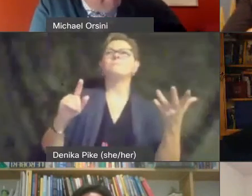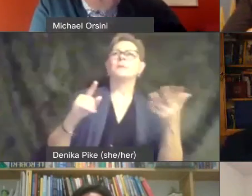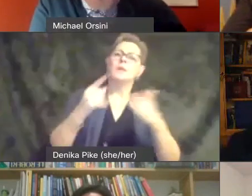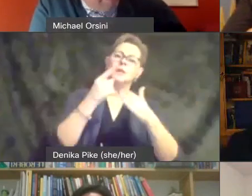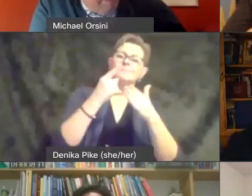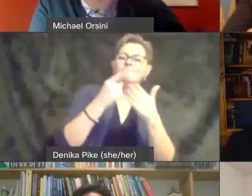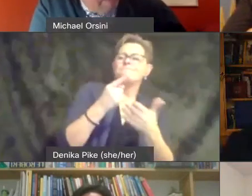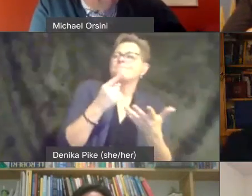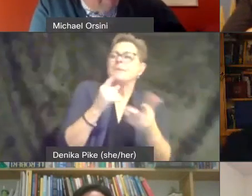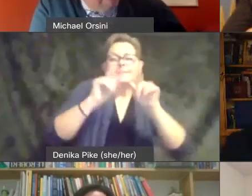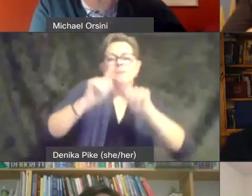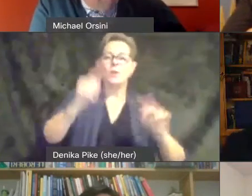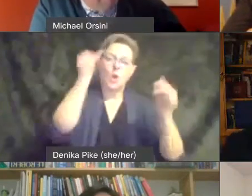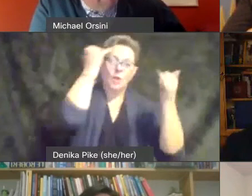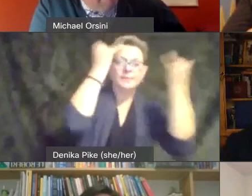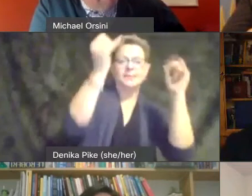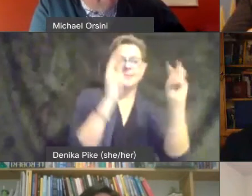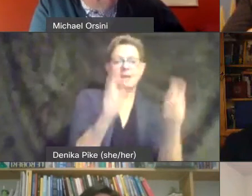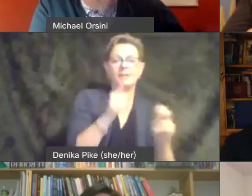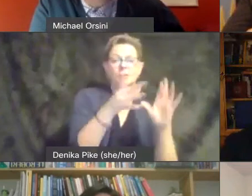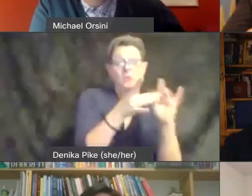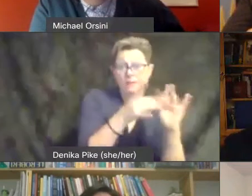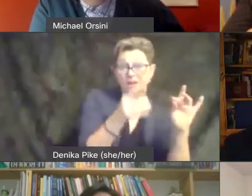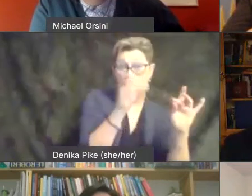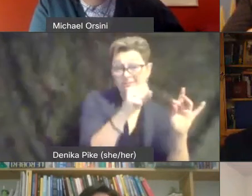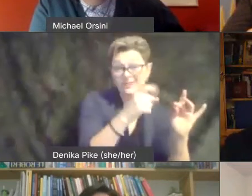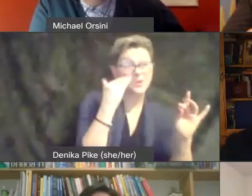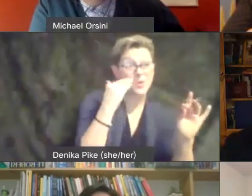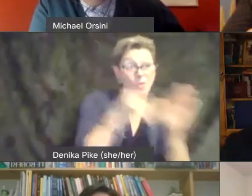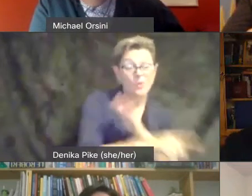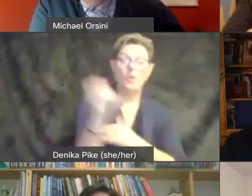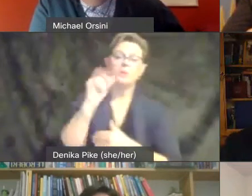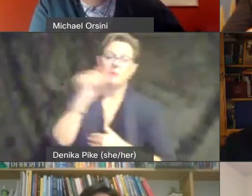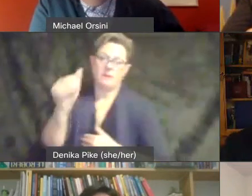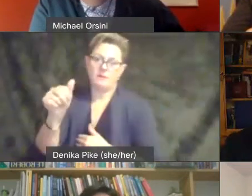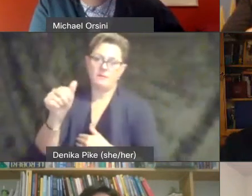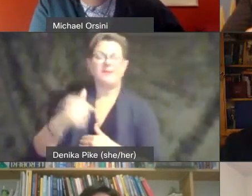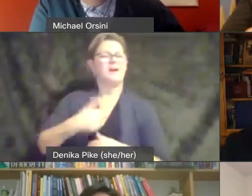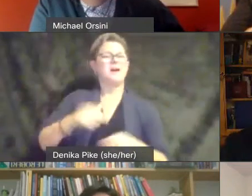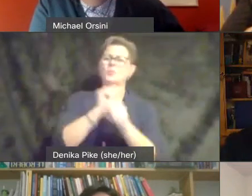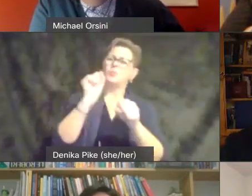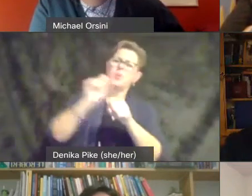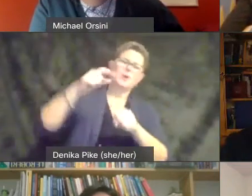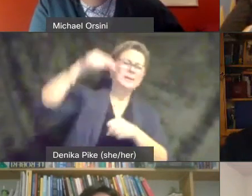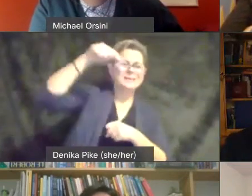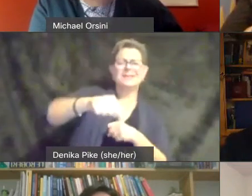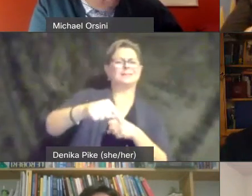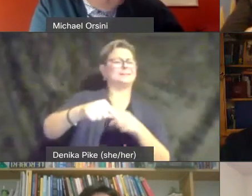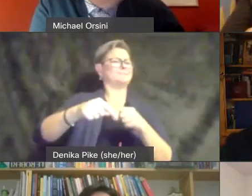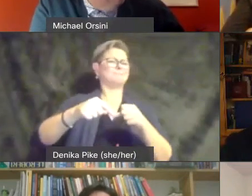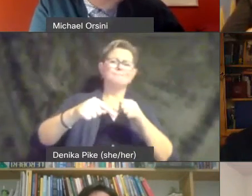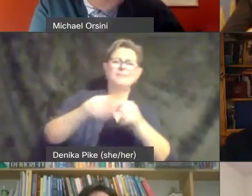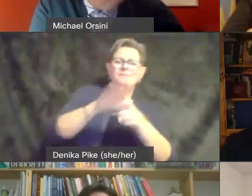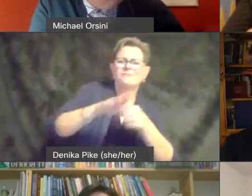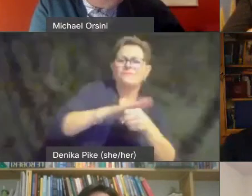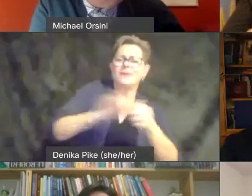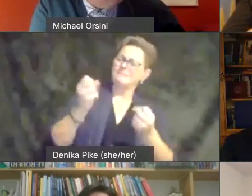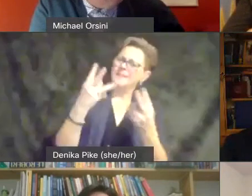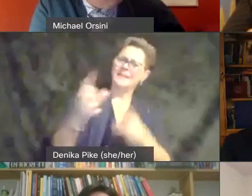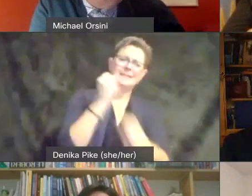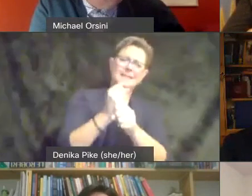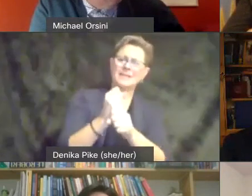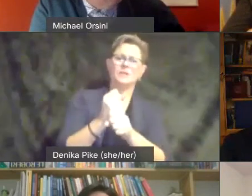And it's very interesting with COVID-19 as someone who's worked in this space for a long time, who becomes the expert. So, I don't say anything about epidemiology.